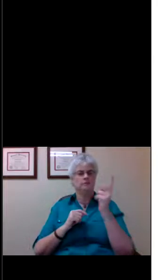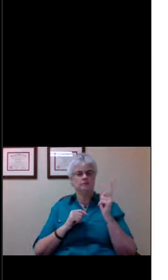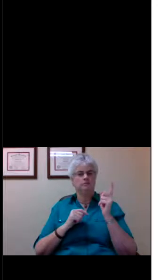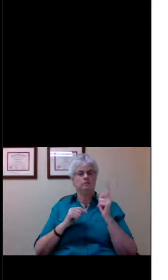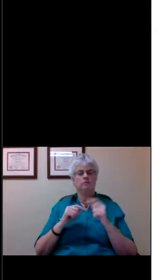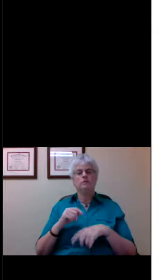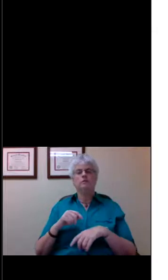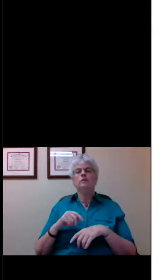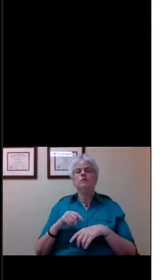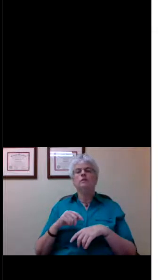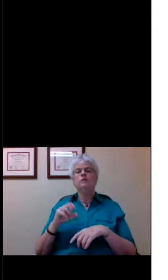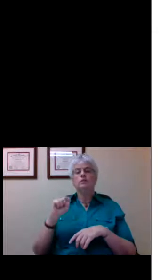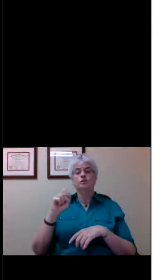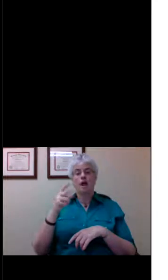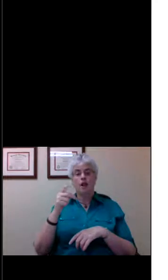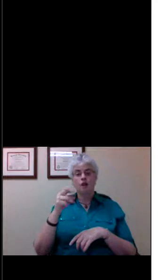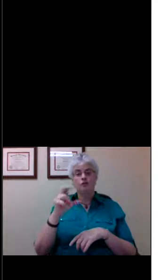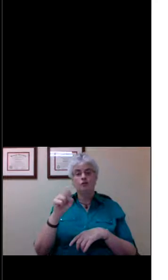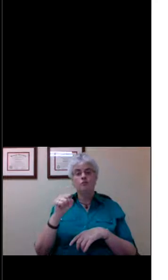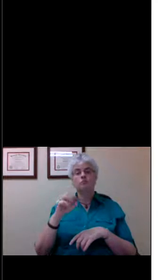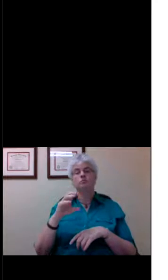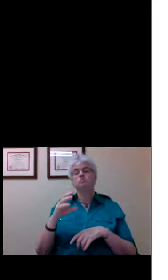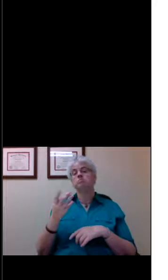our partner programs that we have throughout the state: